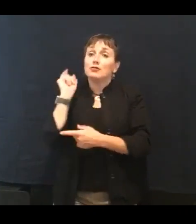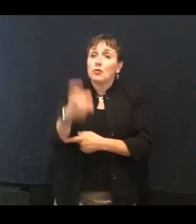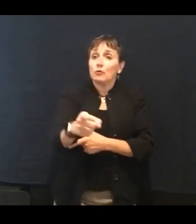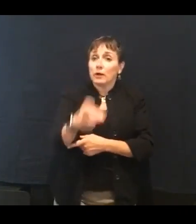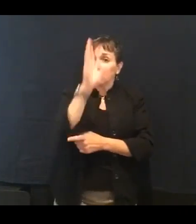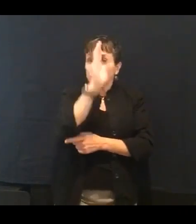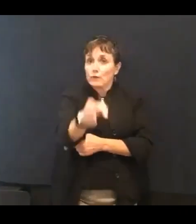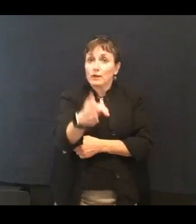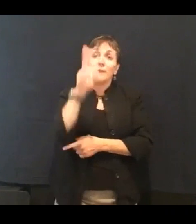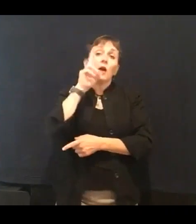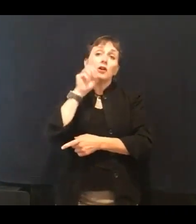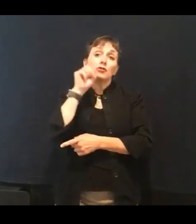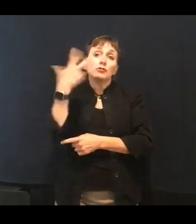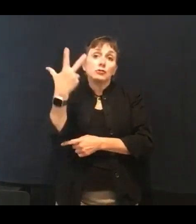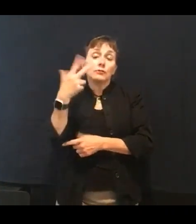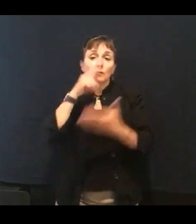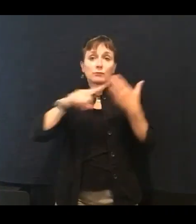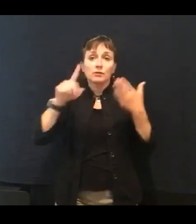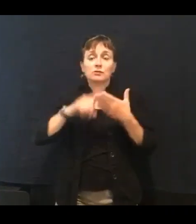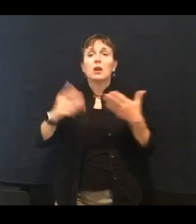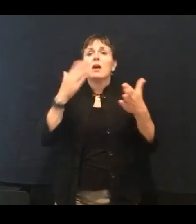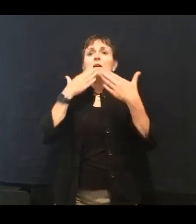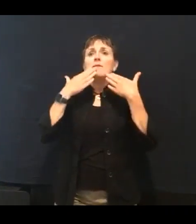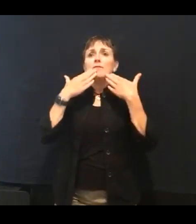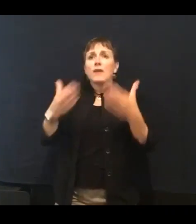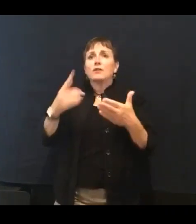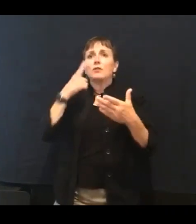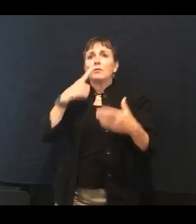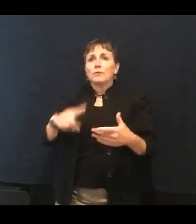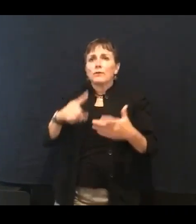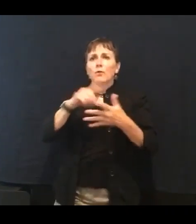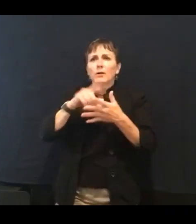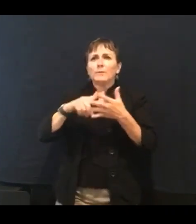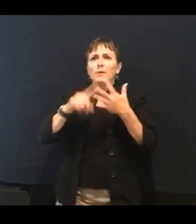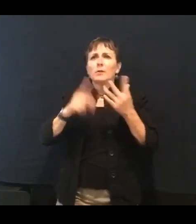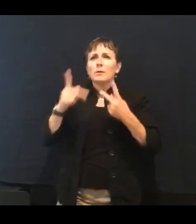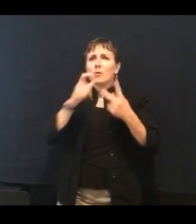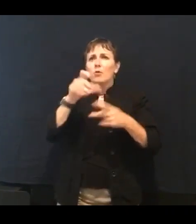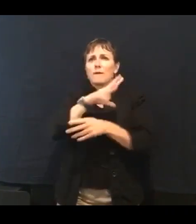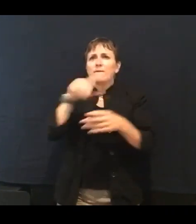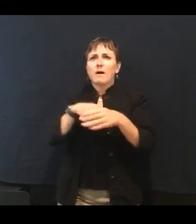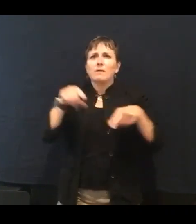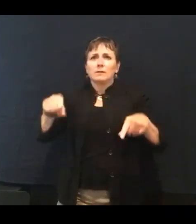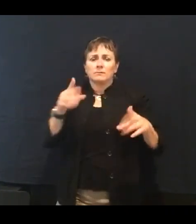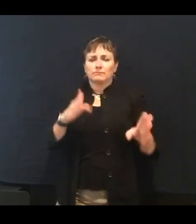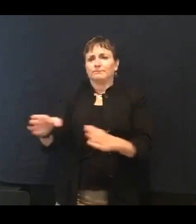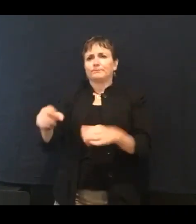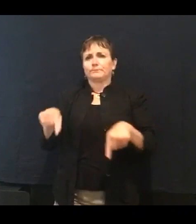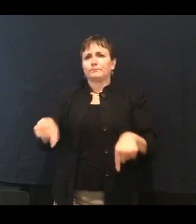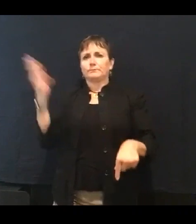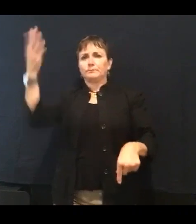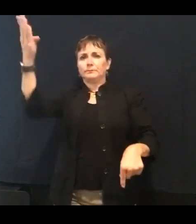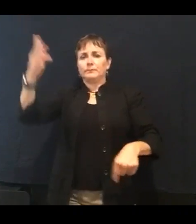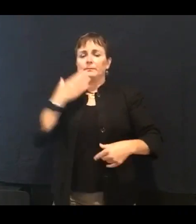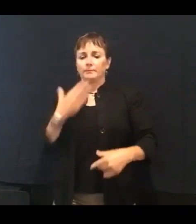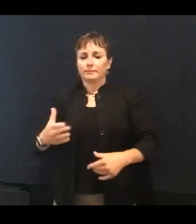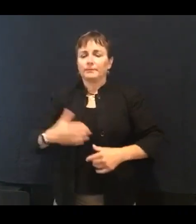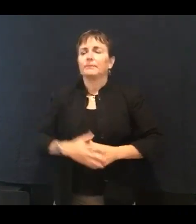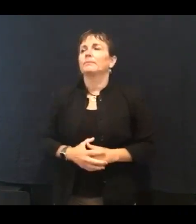staff, Dr. Mahdi Farhan, Tracey Fletcher, and George Horn.